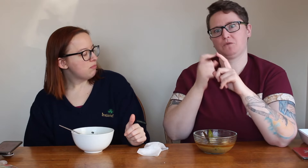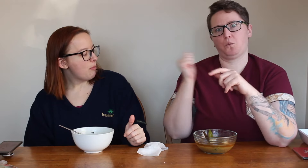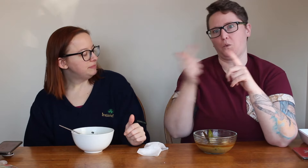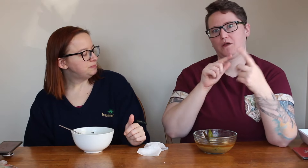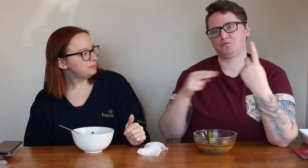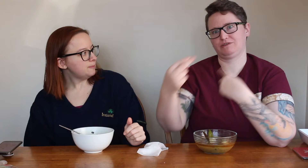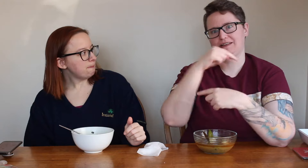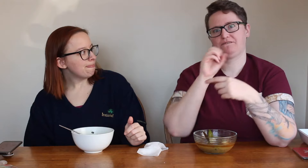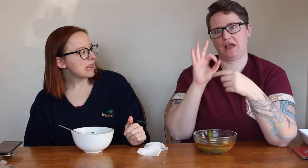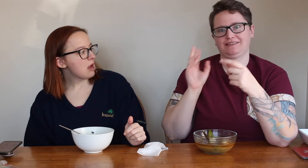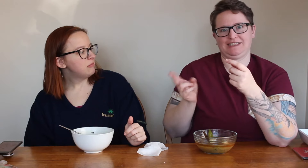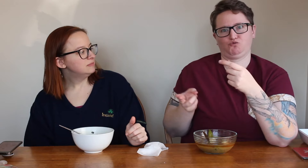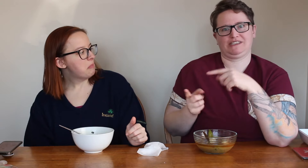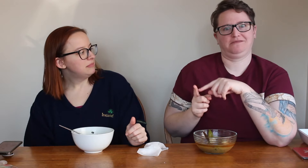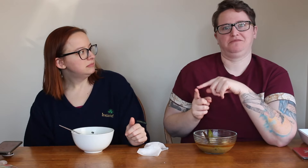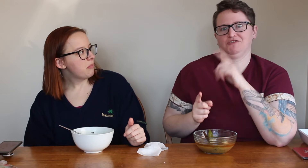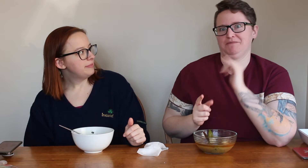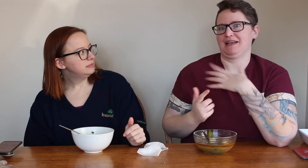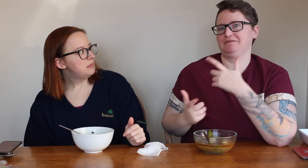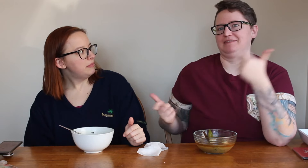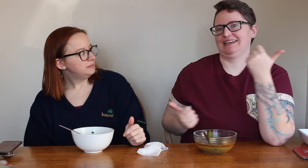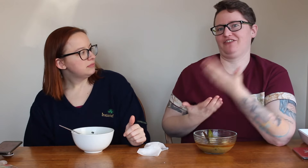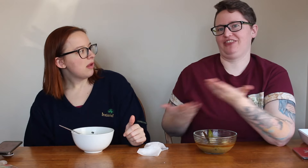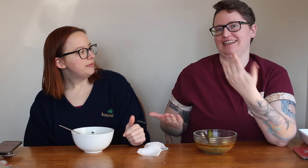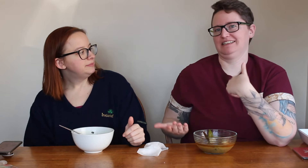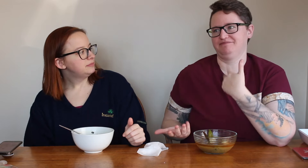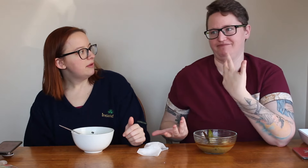Perspectives and I feel that most curriculums, more so the Common Core just don't do that and